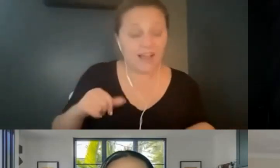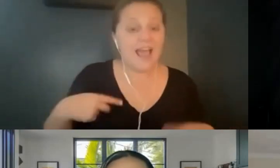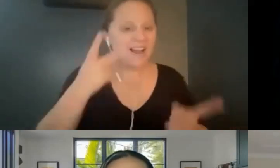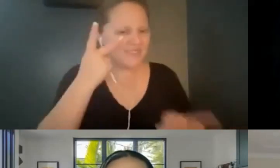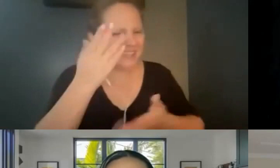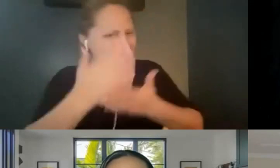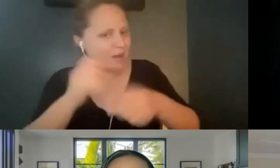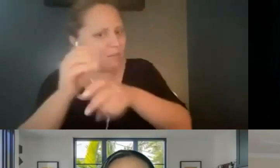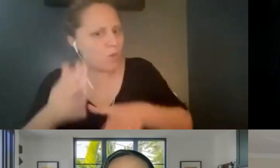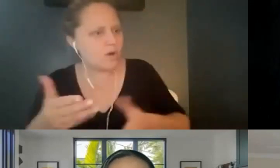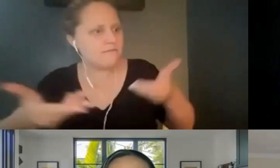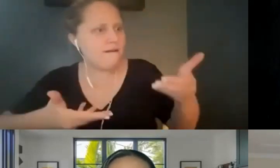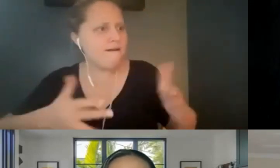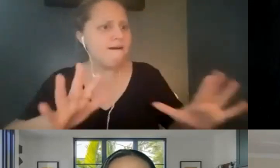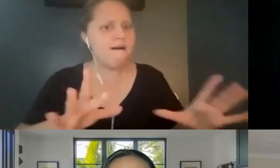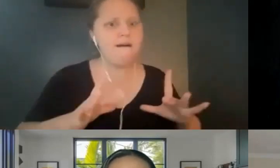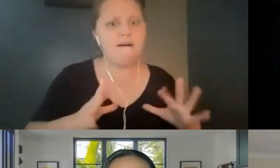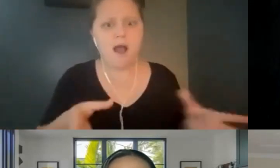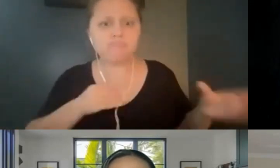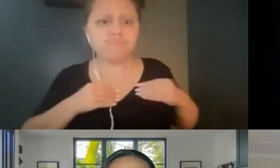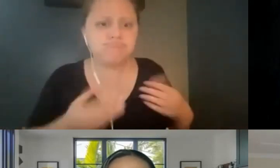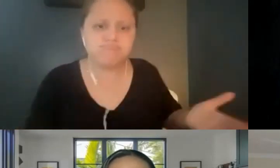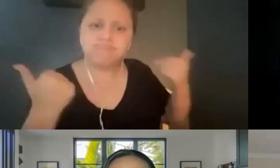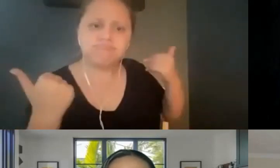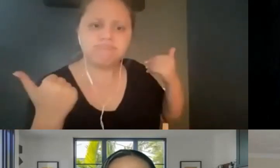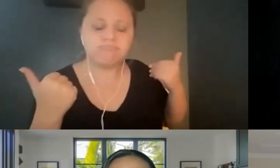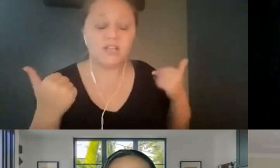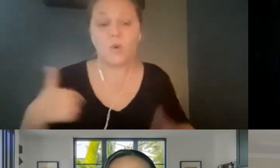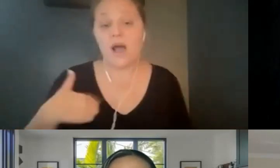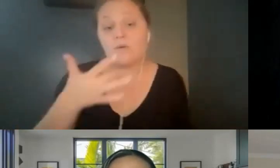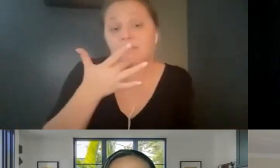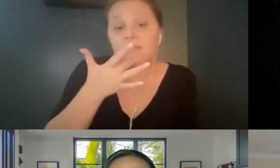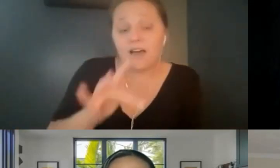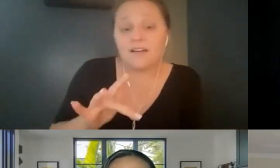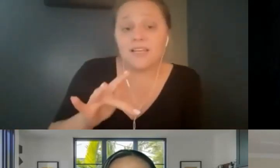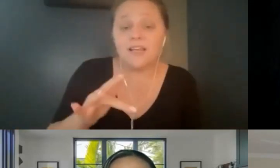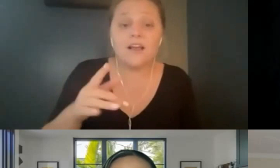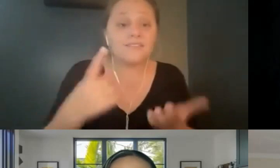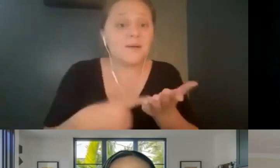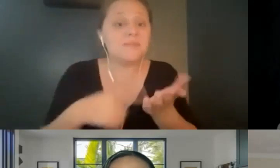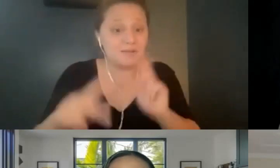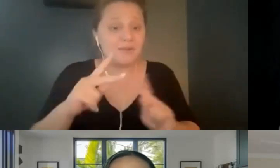disability and had I not been fortunate enough to be embraced by an employer to